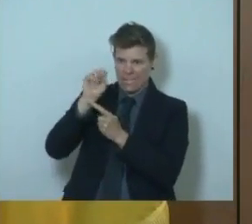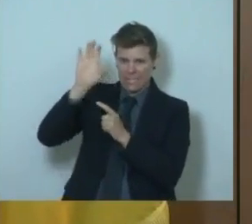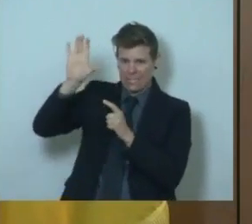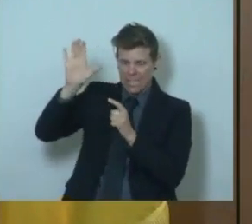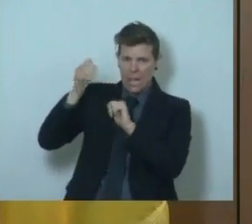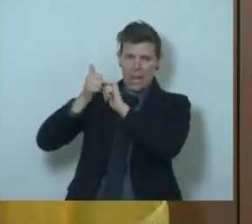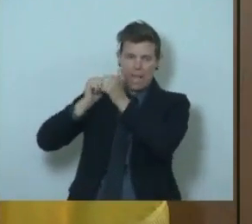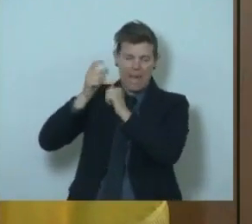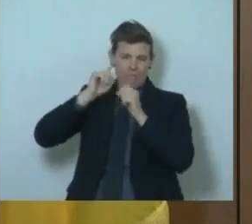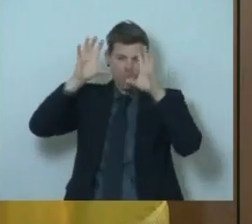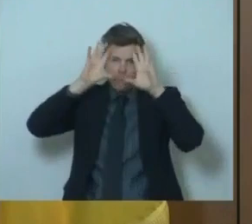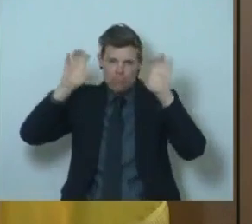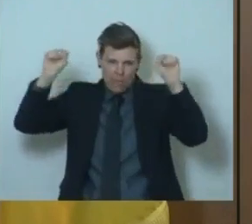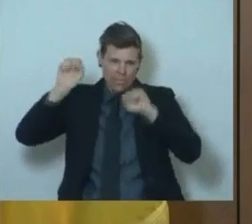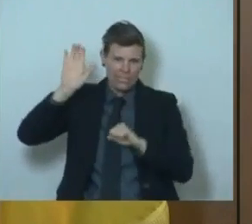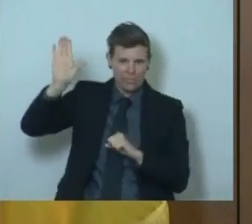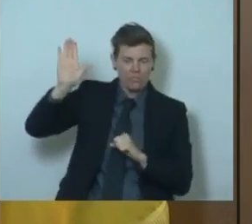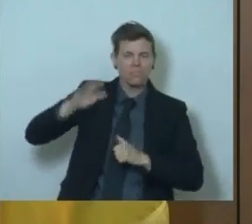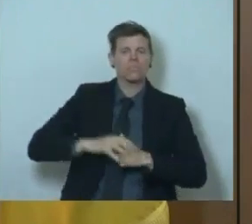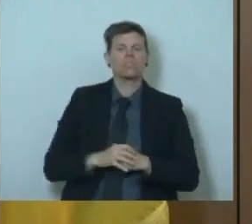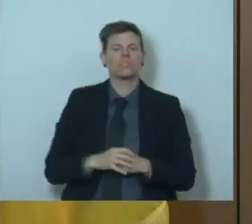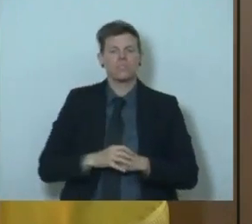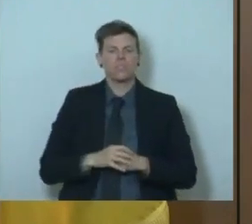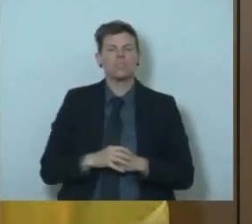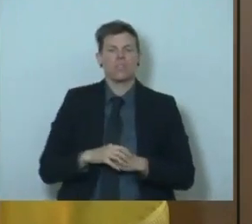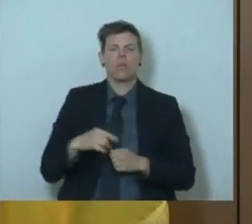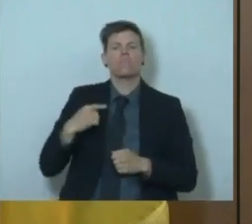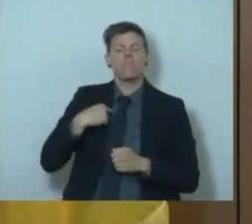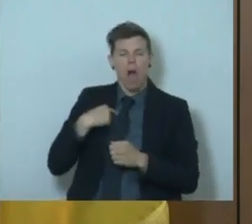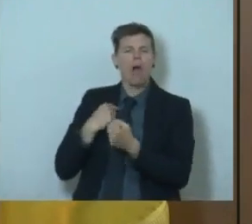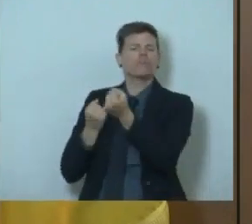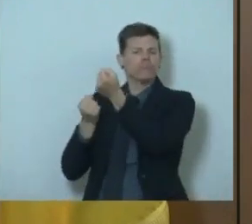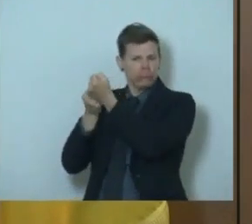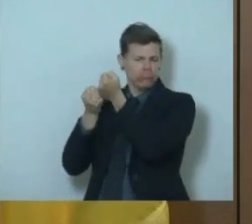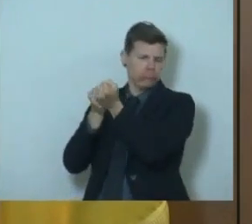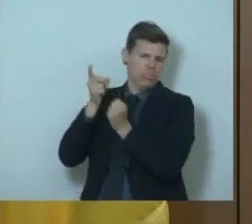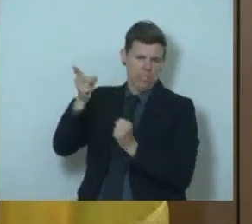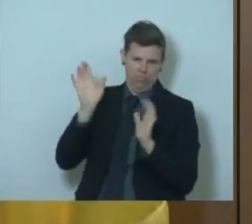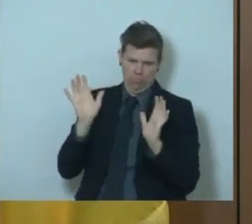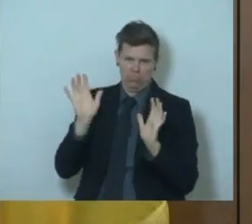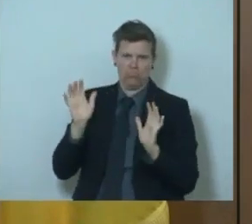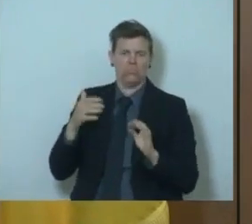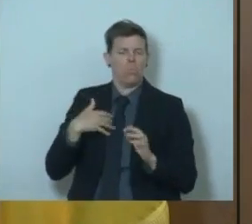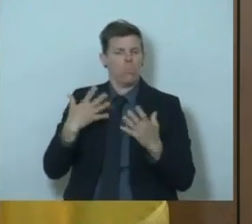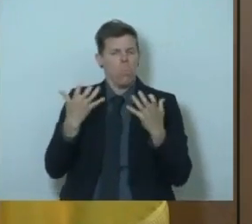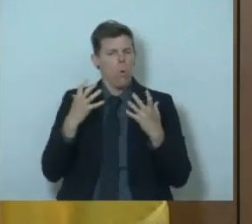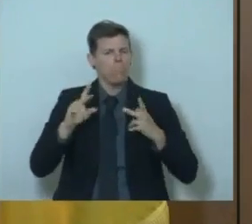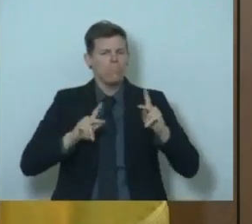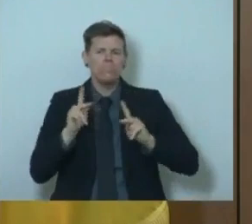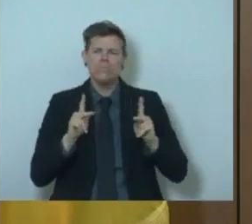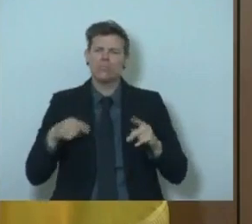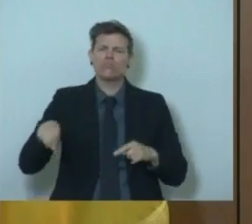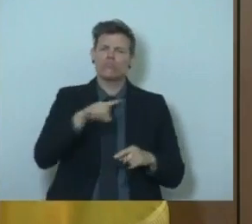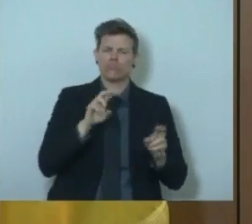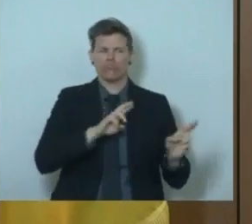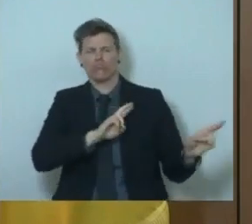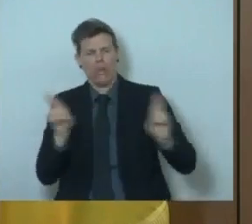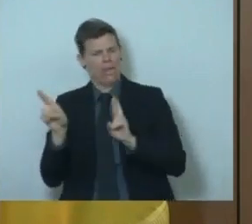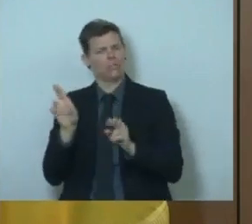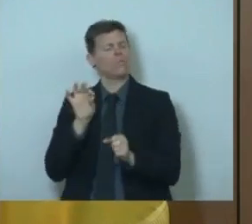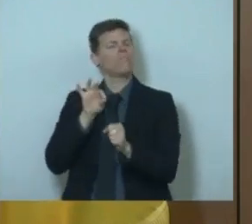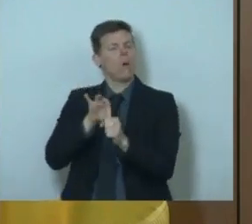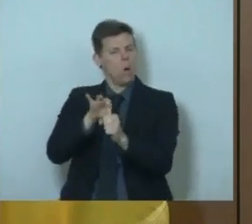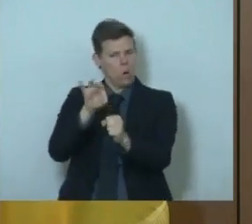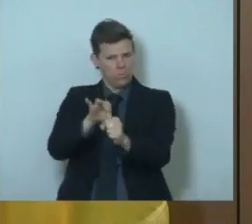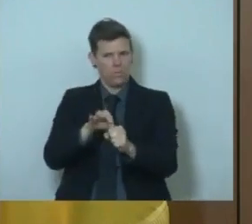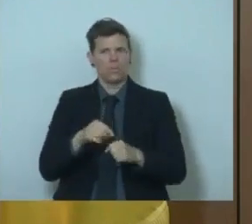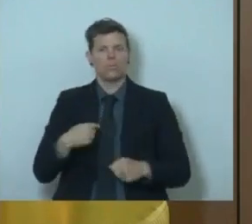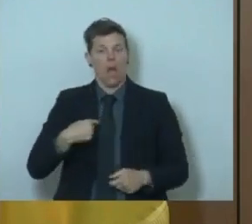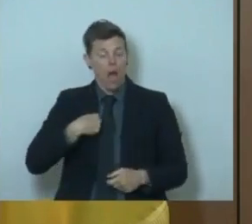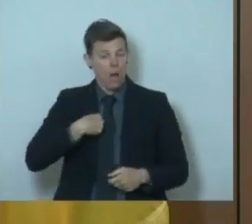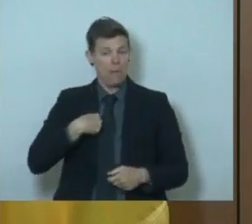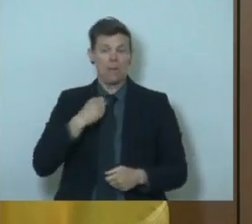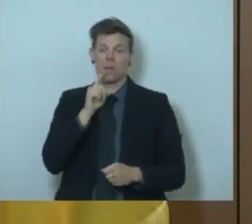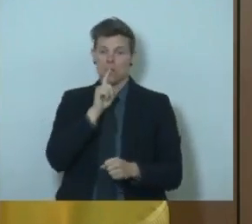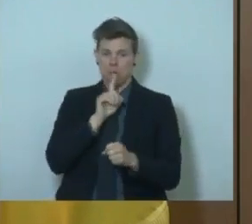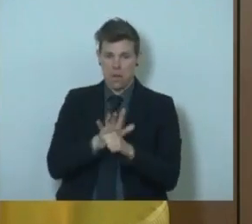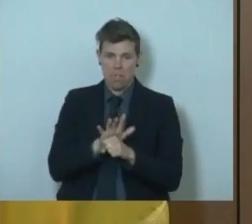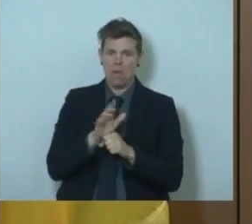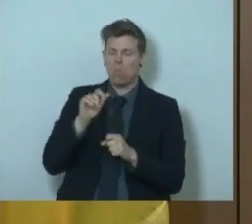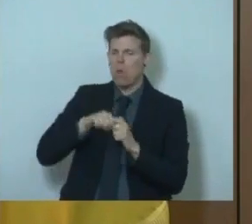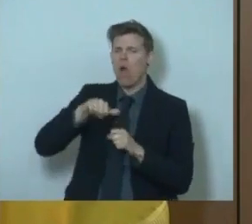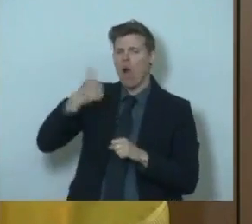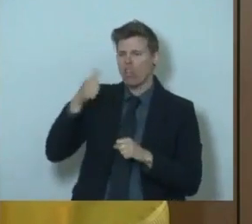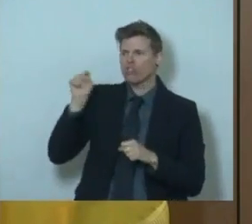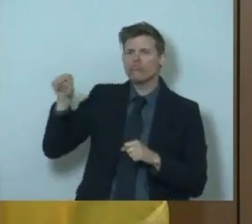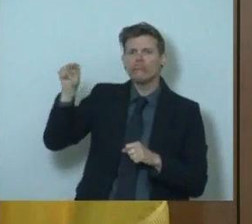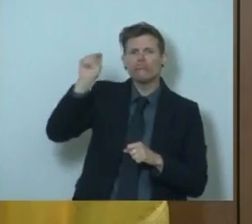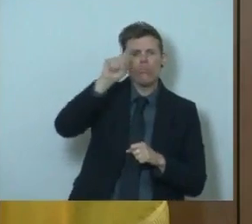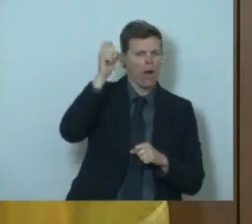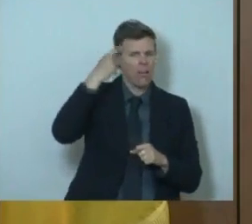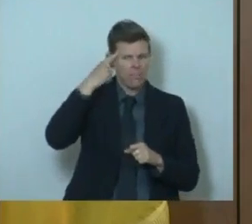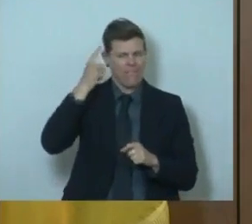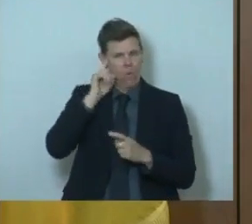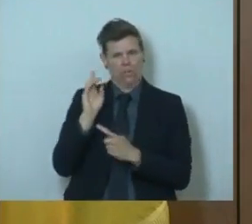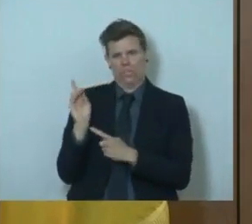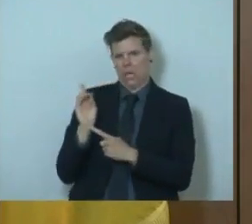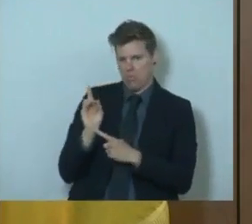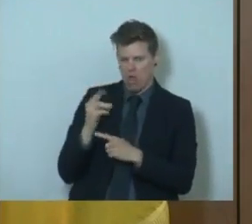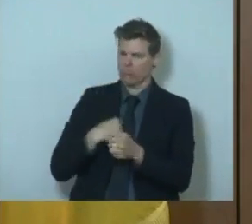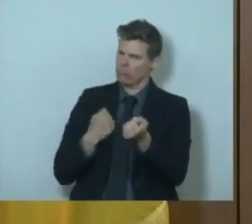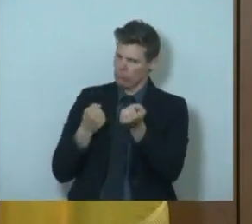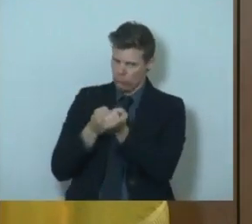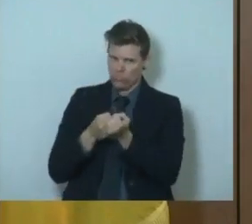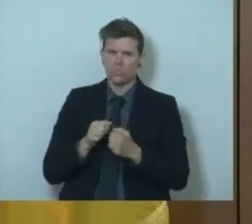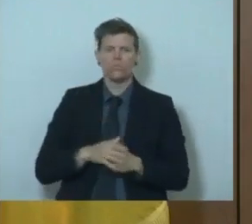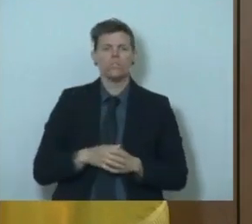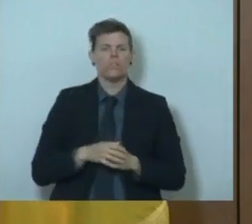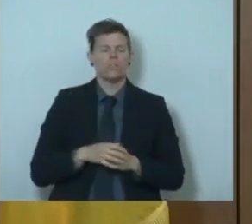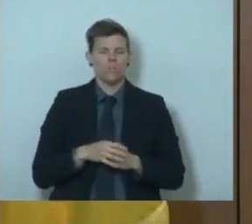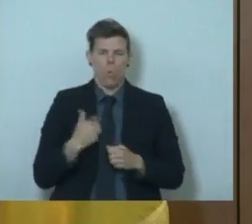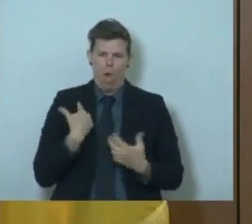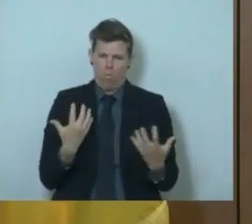BUT OUR COMMUNICATION WITH THE JOE BIDEN CAMPAIGN, BECAUSE IT IS PRIMARY SEASON, IS ABOUT ENDORSEMENT AND MAKING SURE WE ARE WORKING ON GETTING FOLKS READY TO GO TO THE POLLS AND I’M